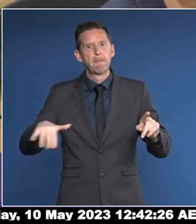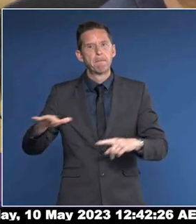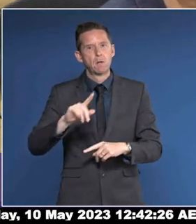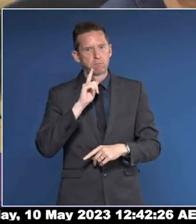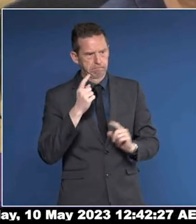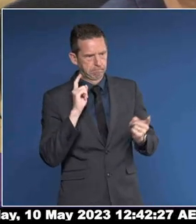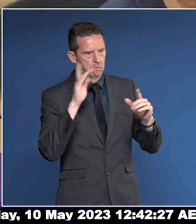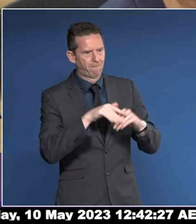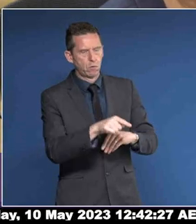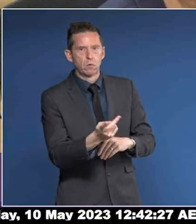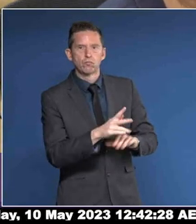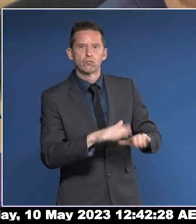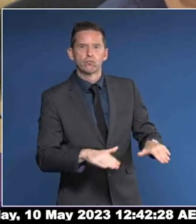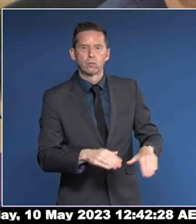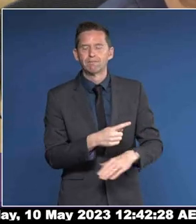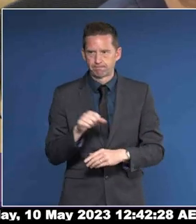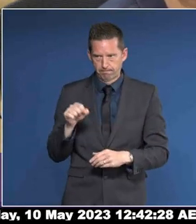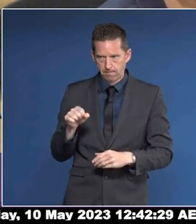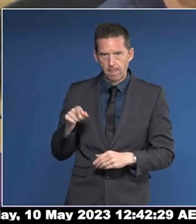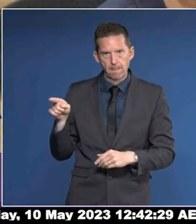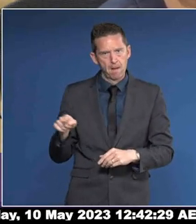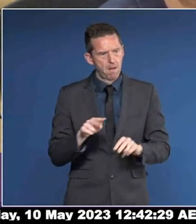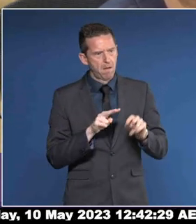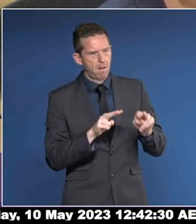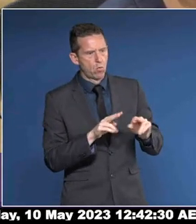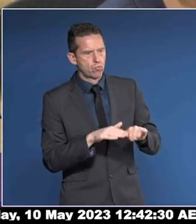Yes. MS EASTMAN: They recognise the children as children with disability?